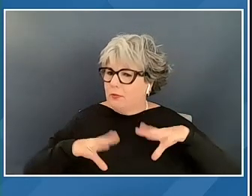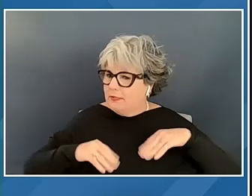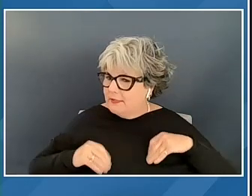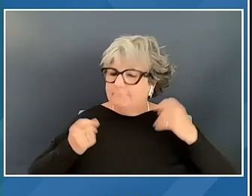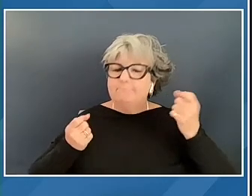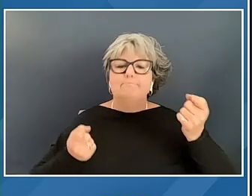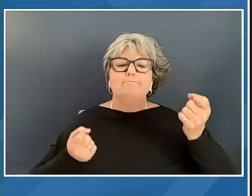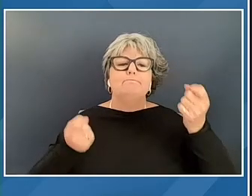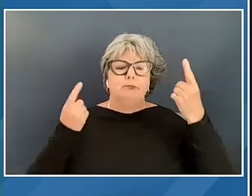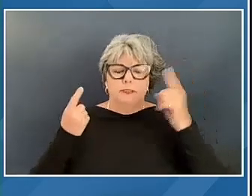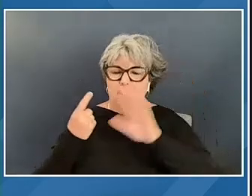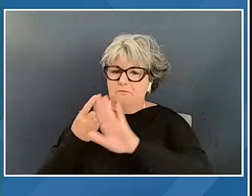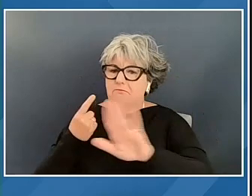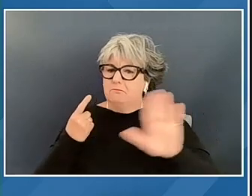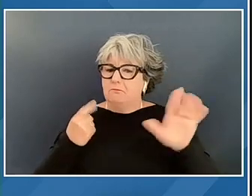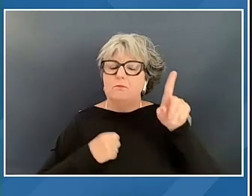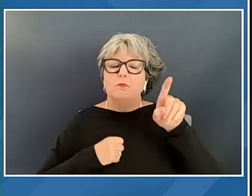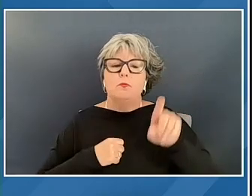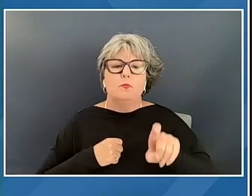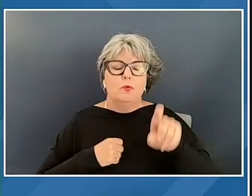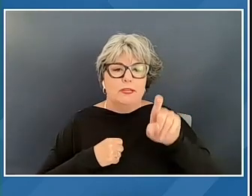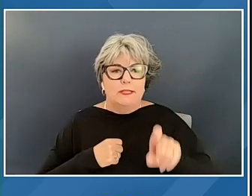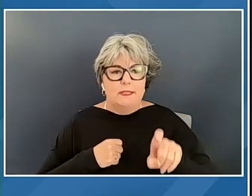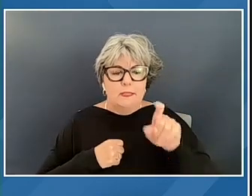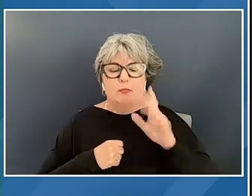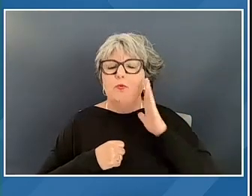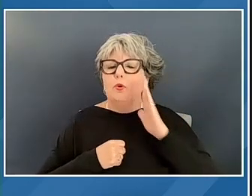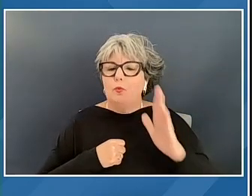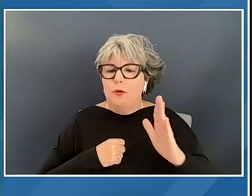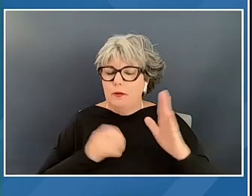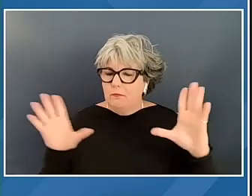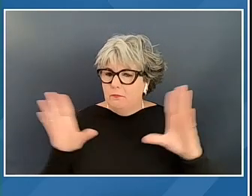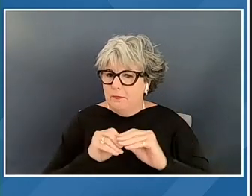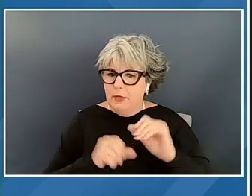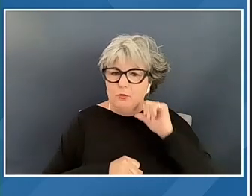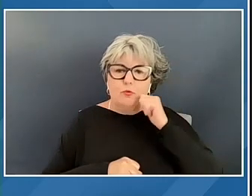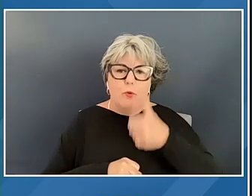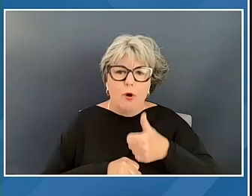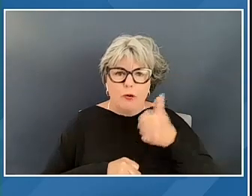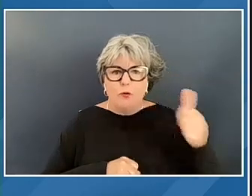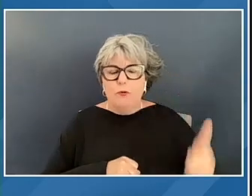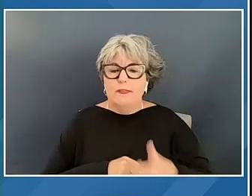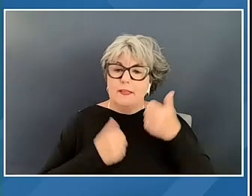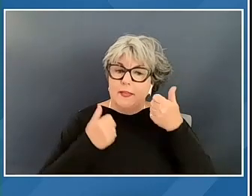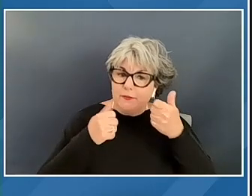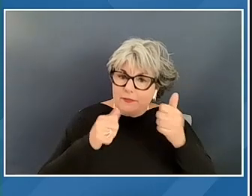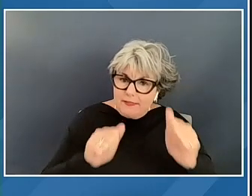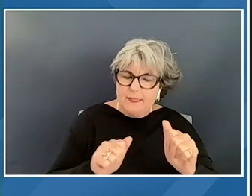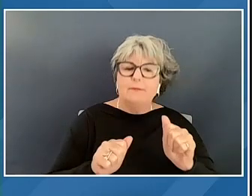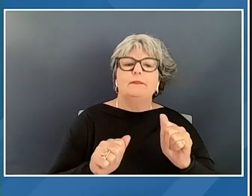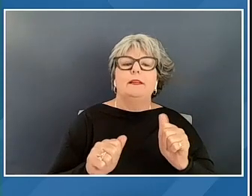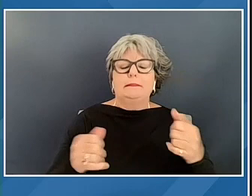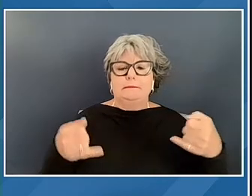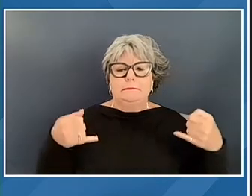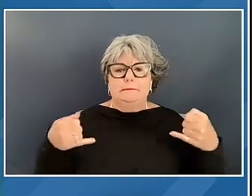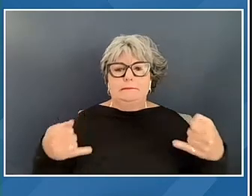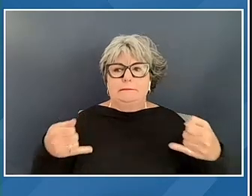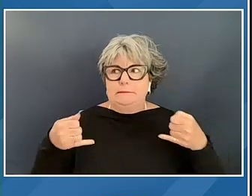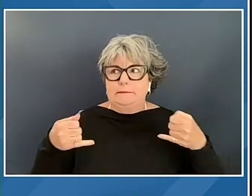do need to- we will come back tomorrow with another attempt at trying to draw the lines of the authority that we're trying